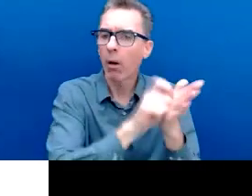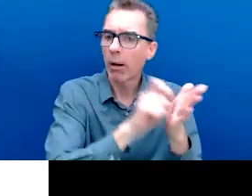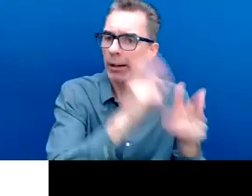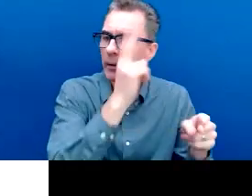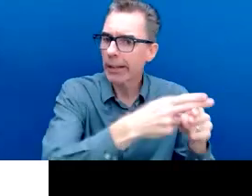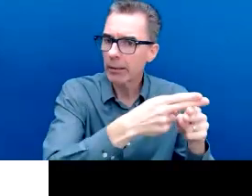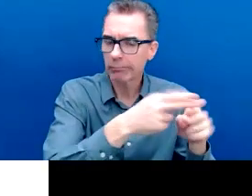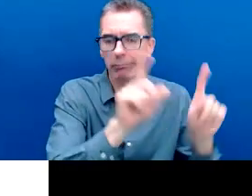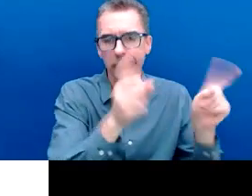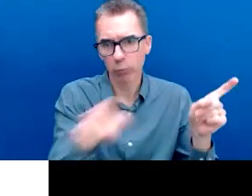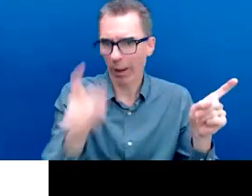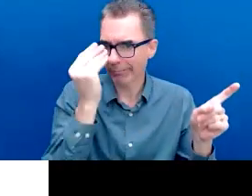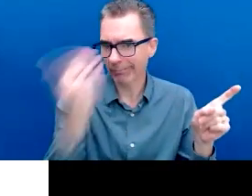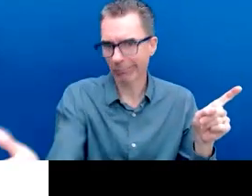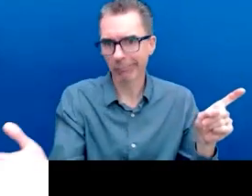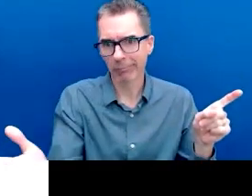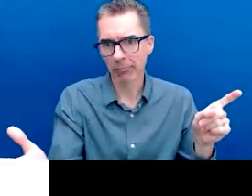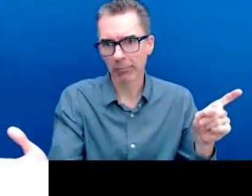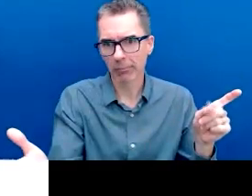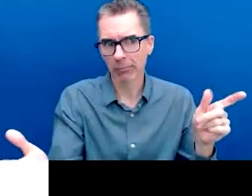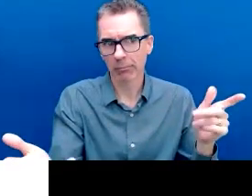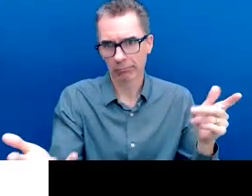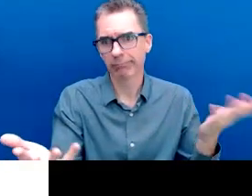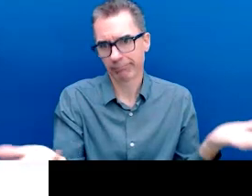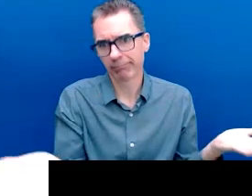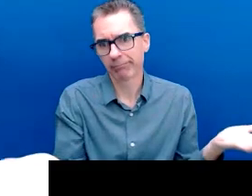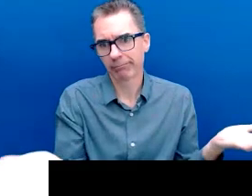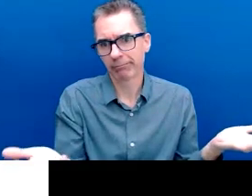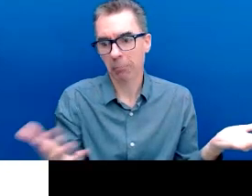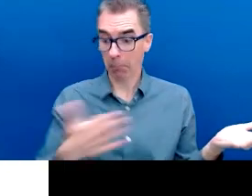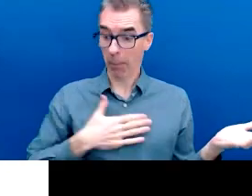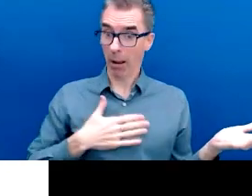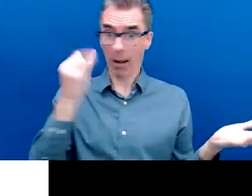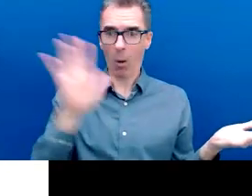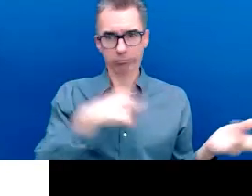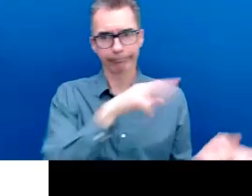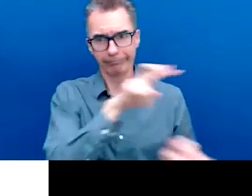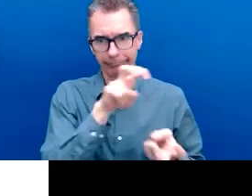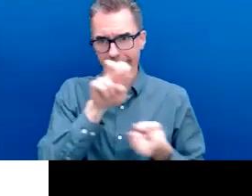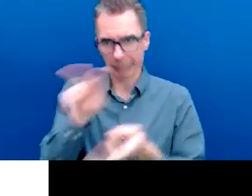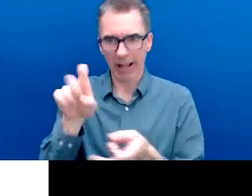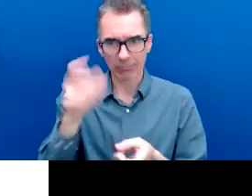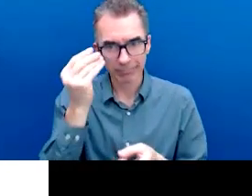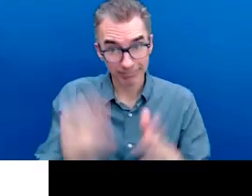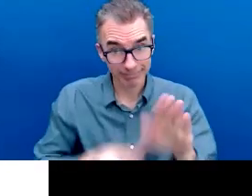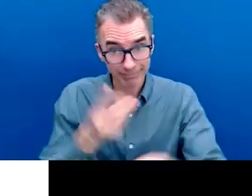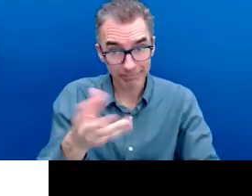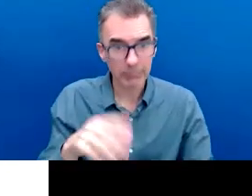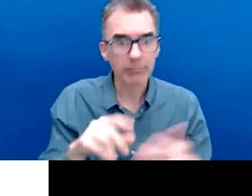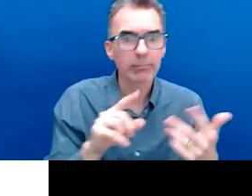institution that, that if there's no person, associated with it, the SA means share alike.